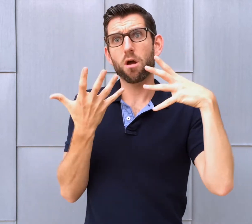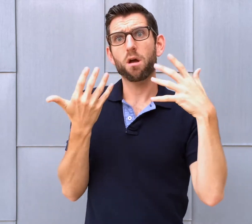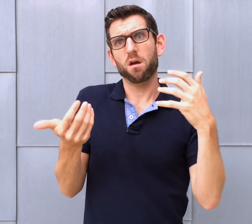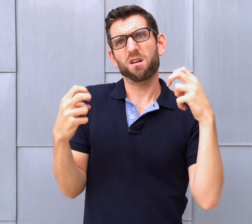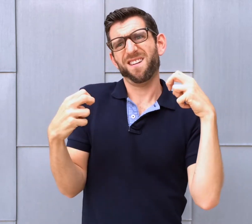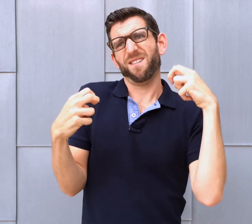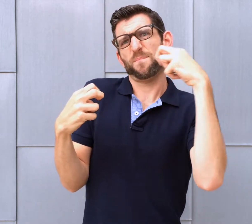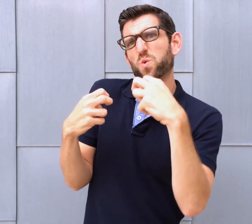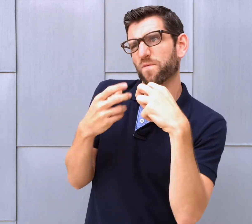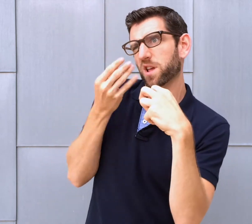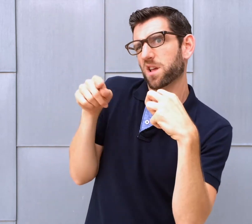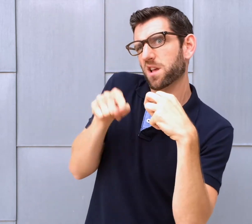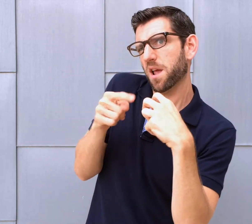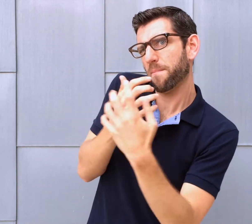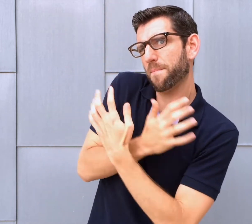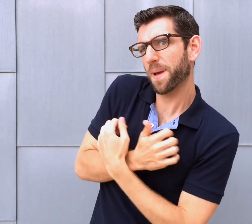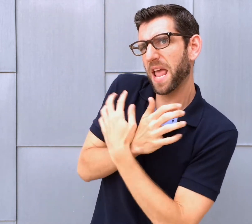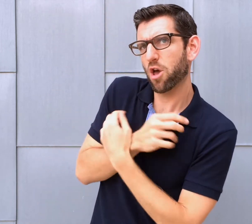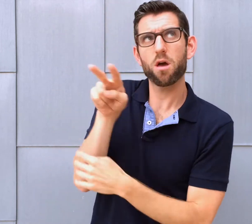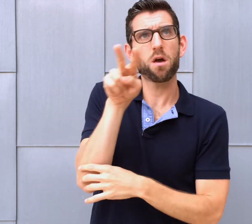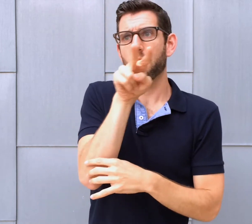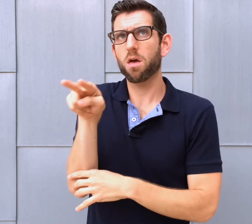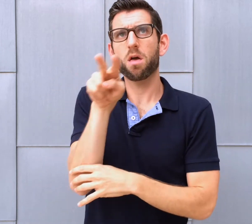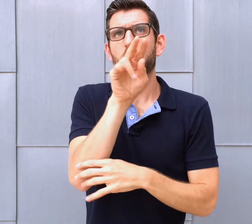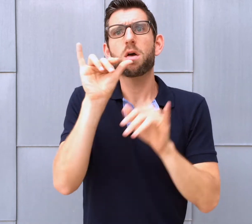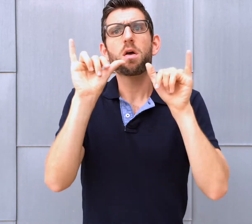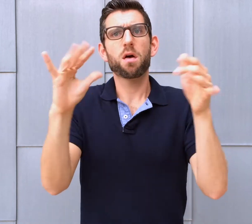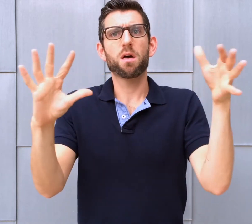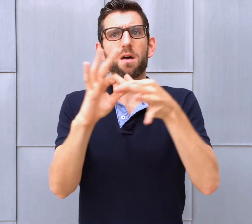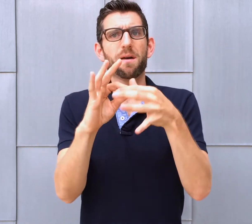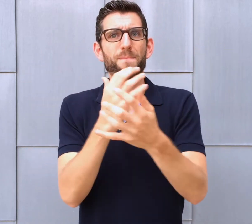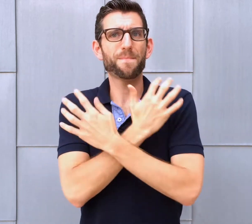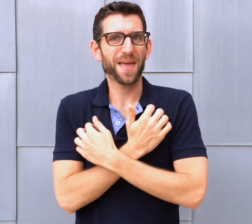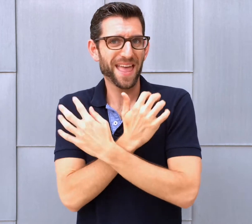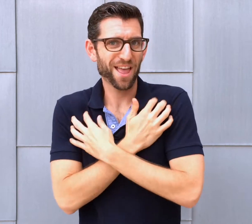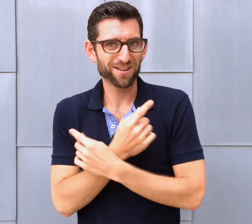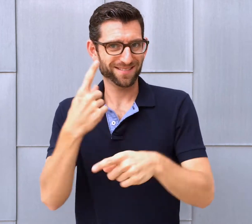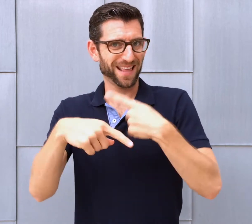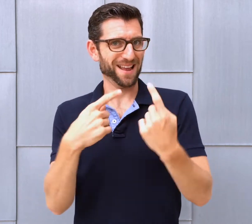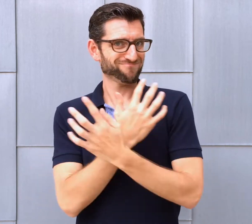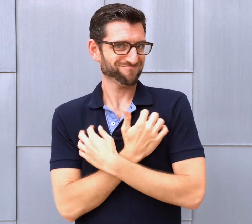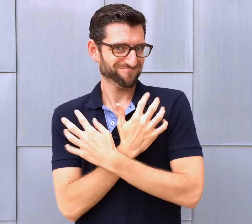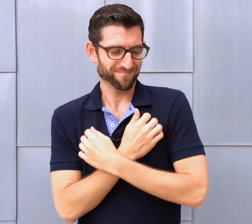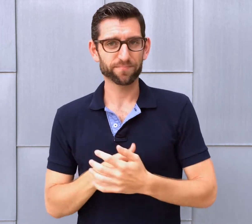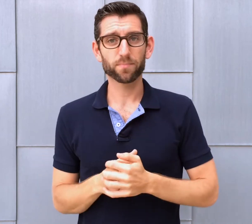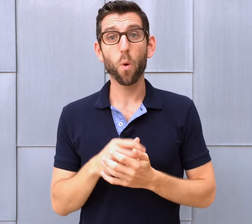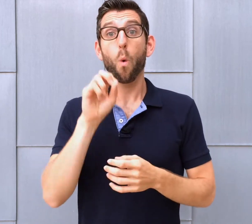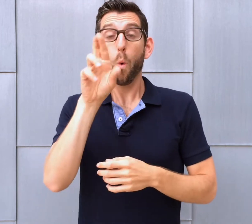The parent can move closer to the teddy bear and sign "bear" and the baby will look back and forth and make a connection between the parent signing "bear" and the teddy bear.